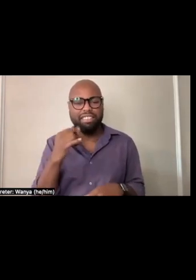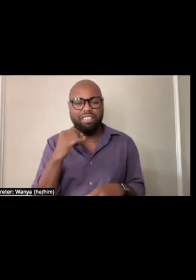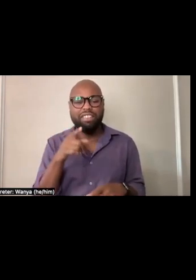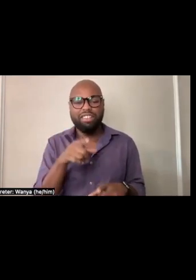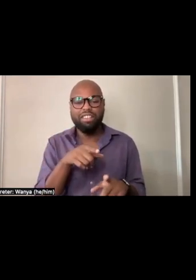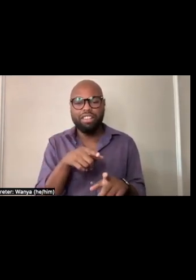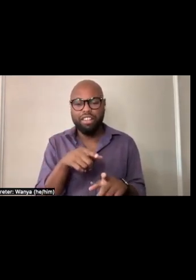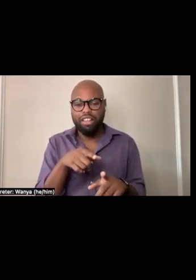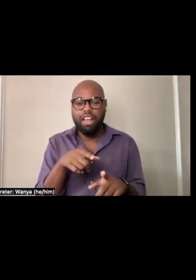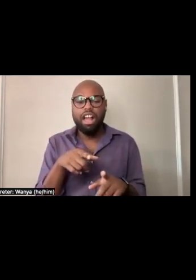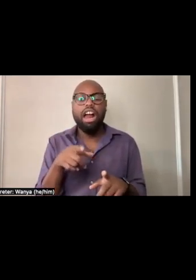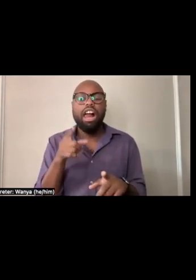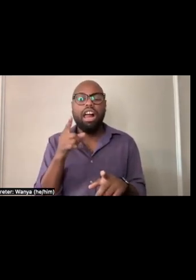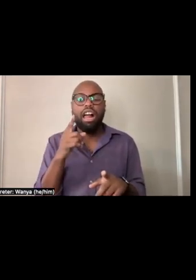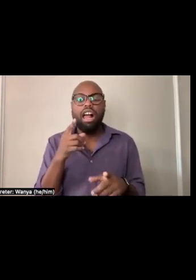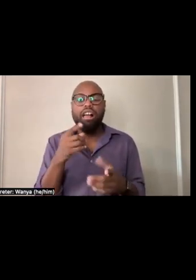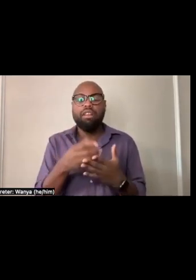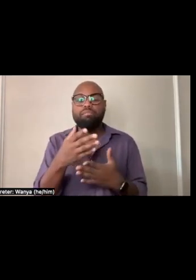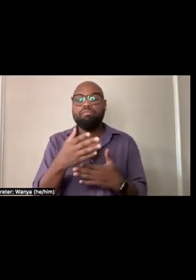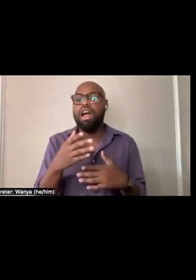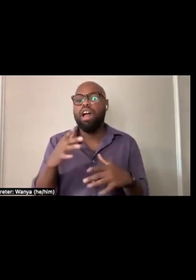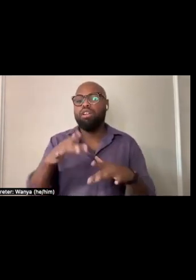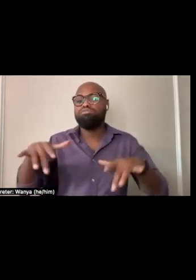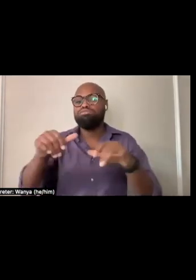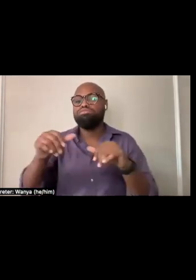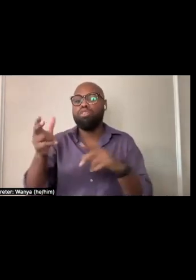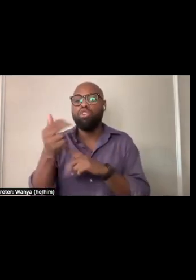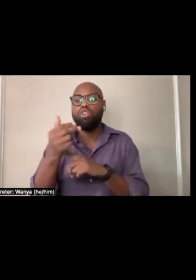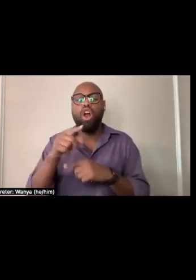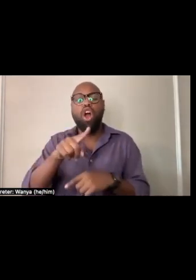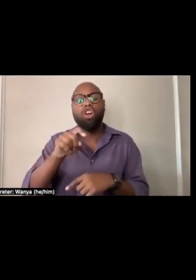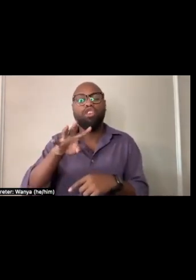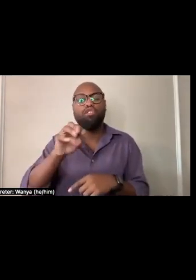about 140 unsheltered people who had been living in encampments were